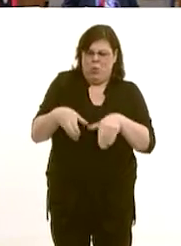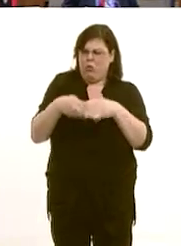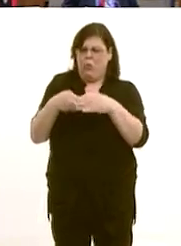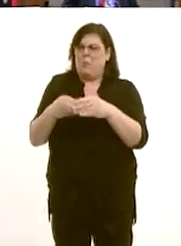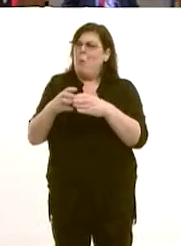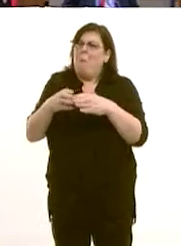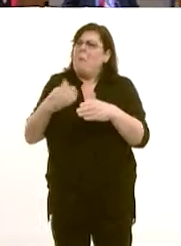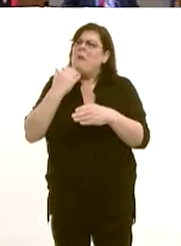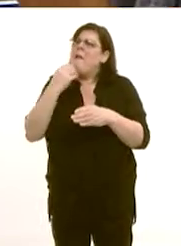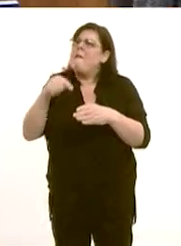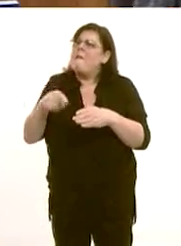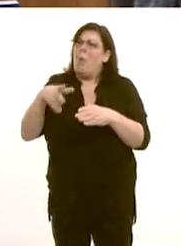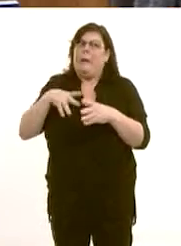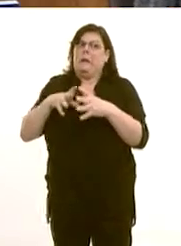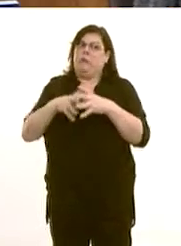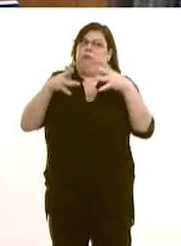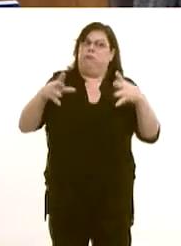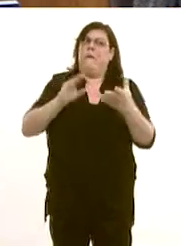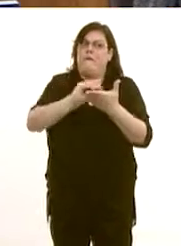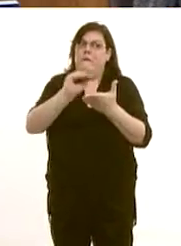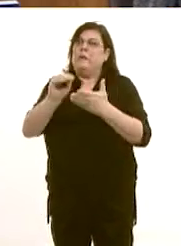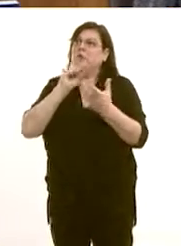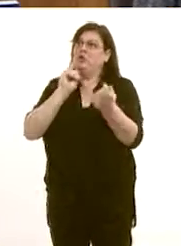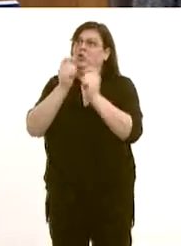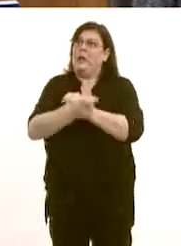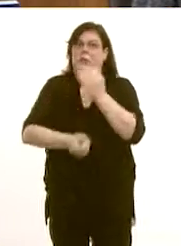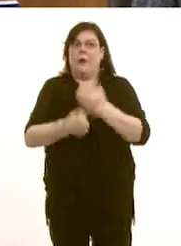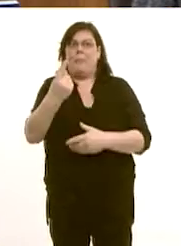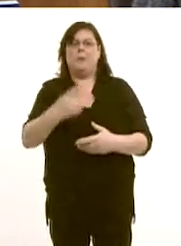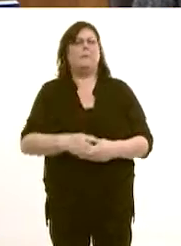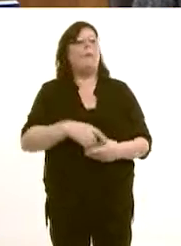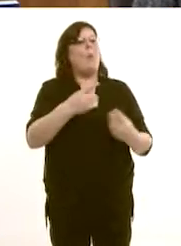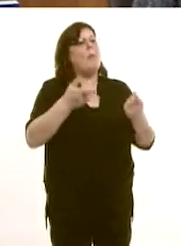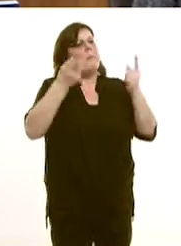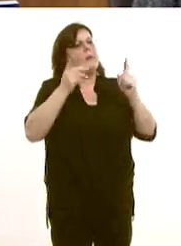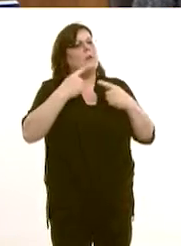Carwyn Jones: The Minister, of course, did make a statement a fortnight ago as regards